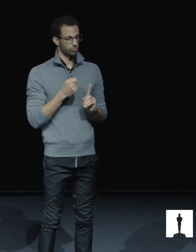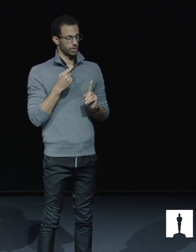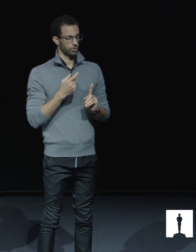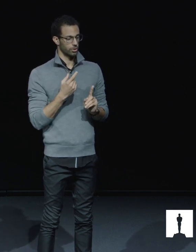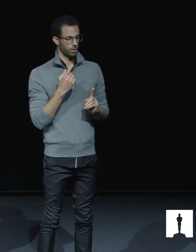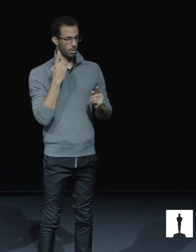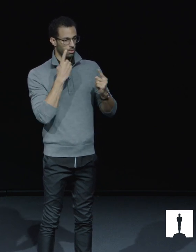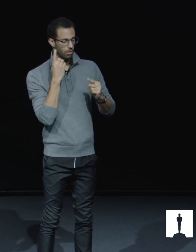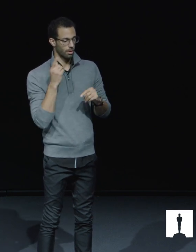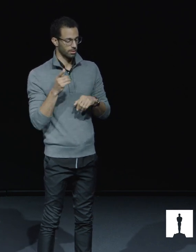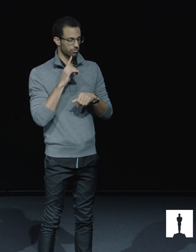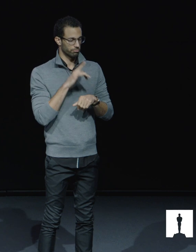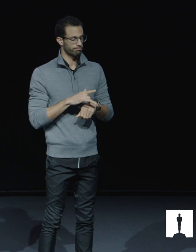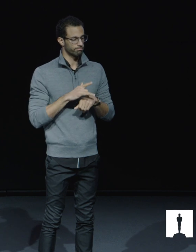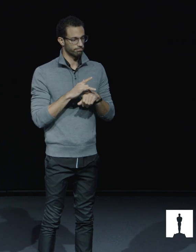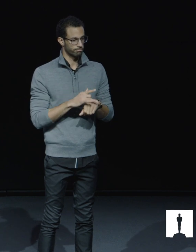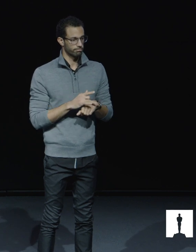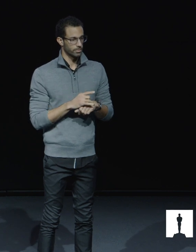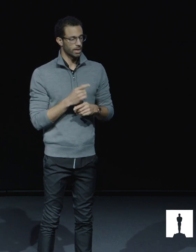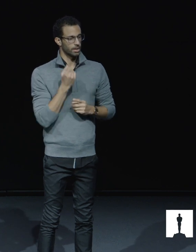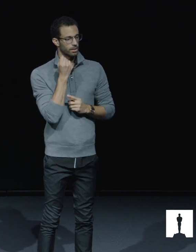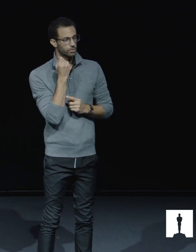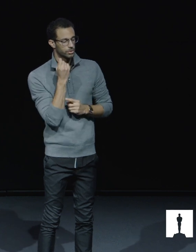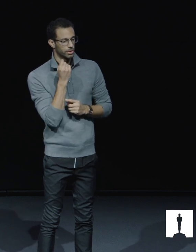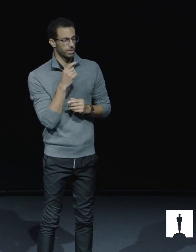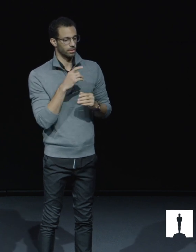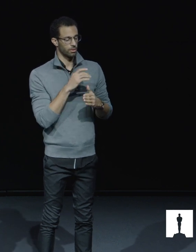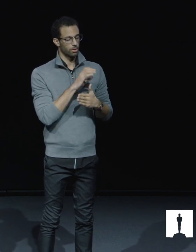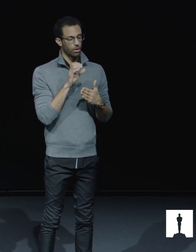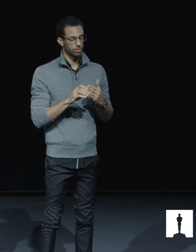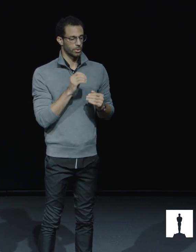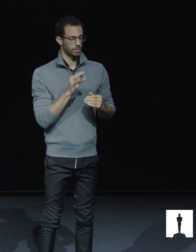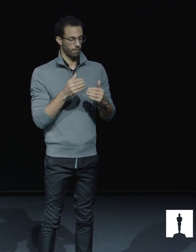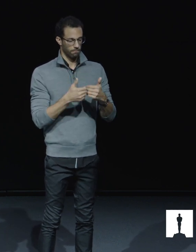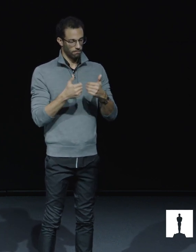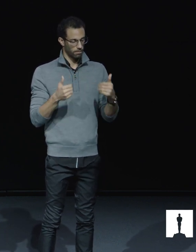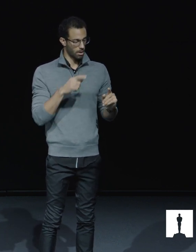a devotion to understanding the critical consequence generated by the distance between Black life